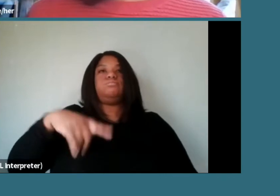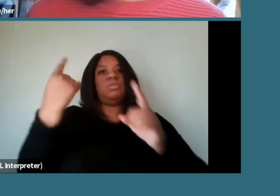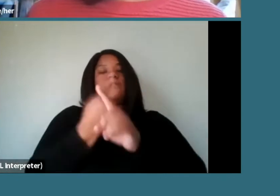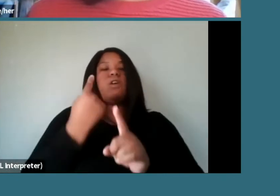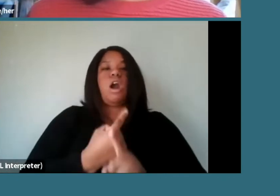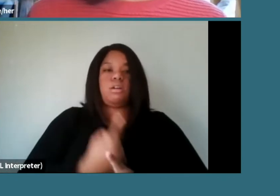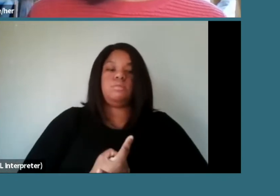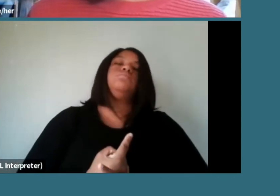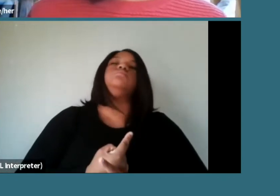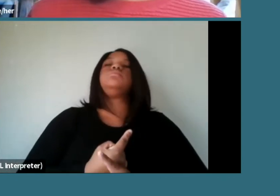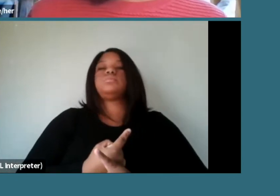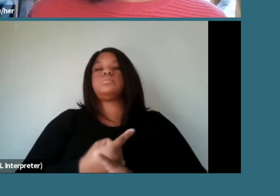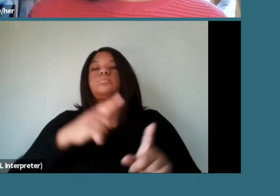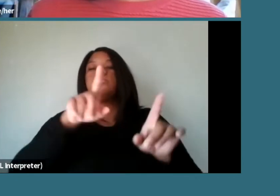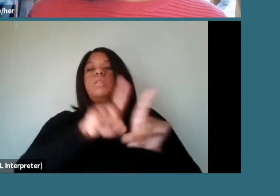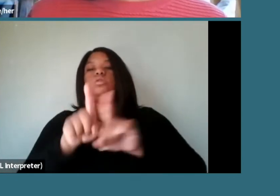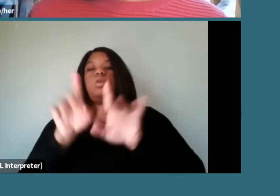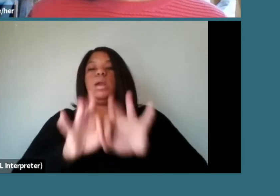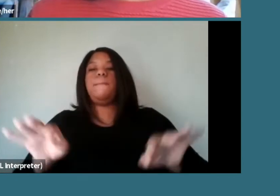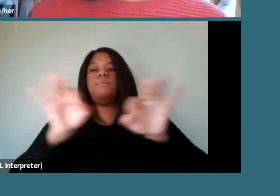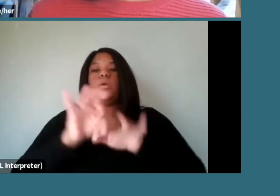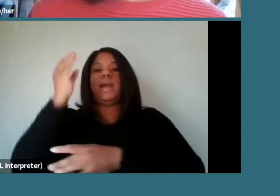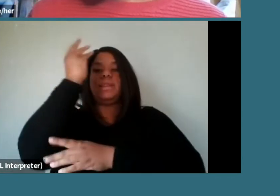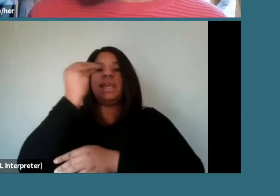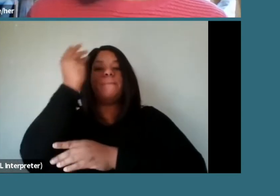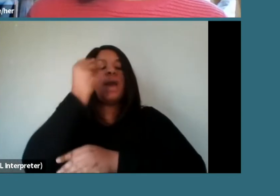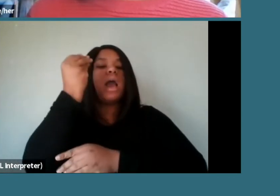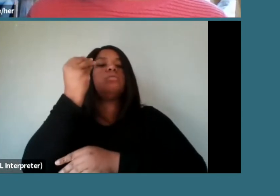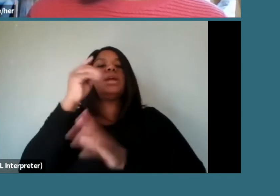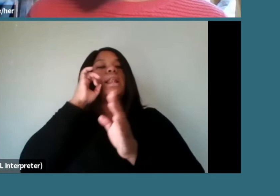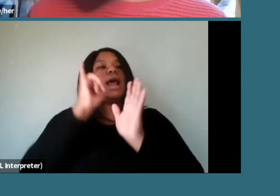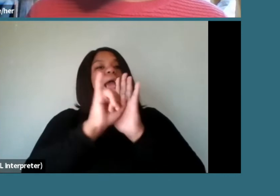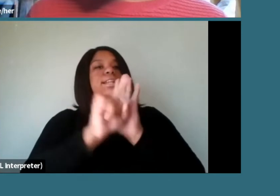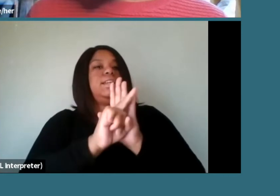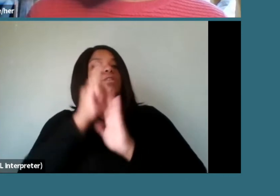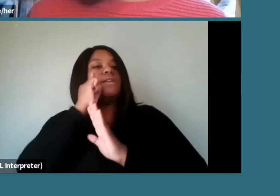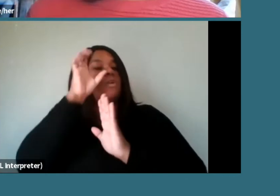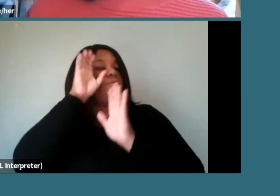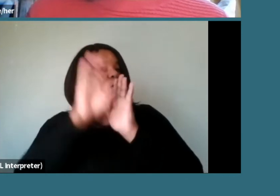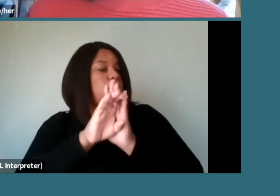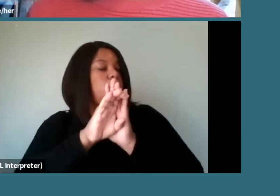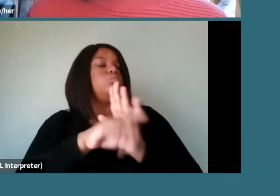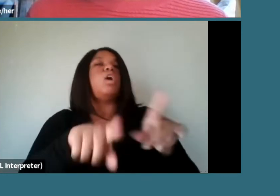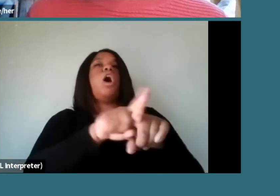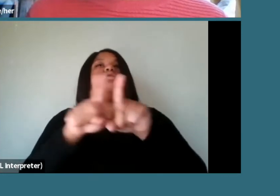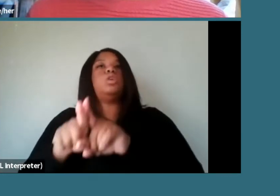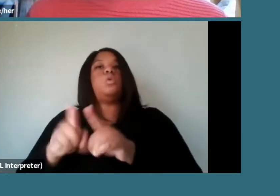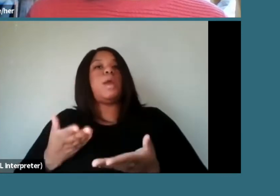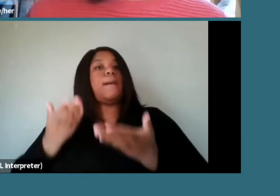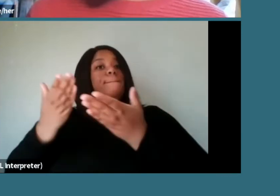to think about when describing identity in a photo. I would also recommend that if you are